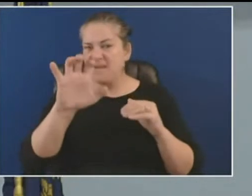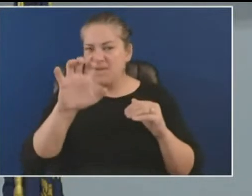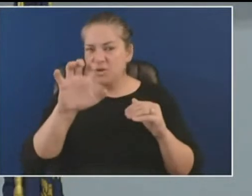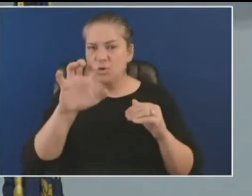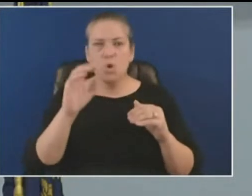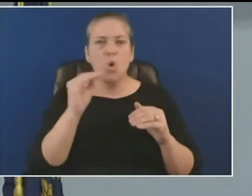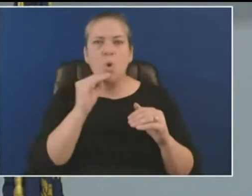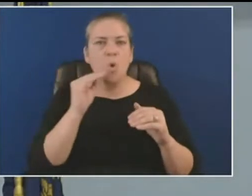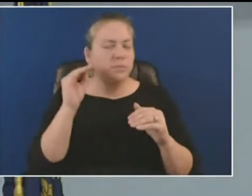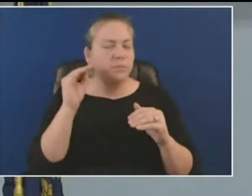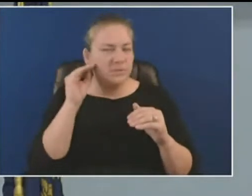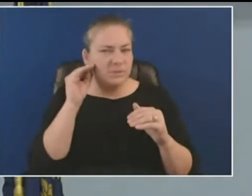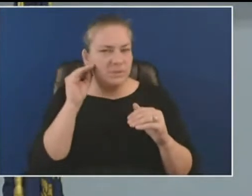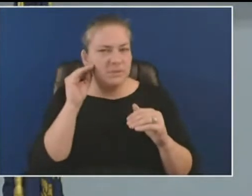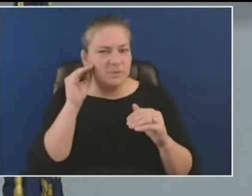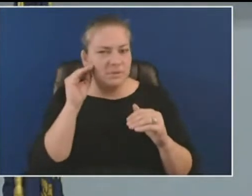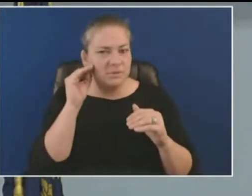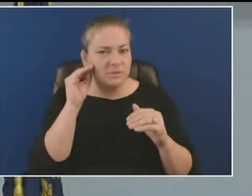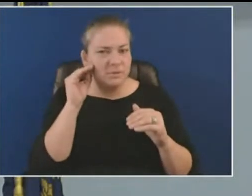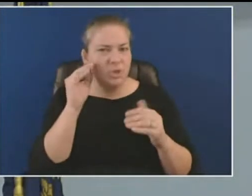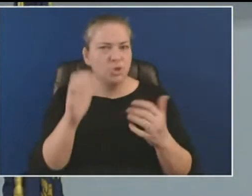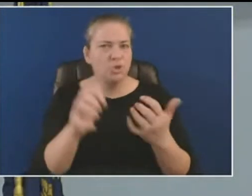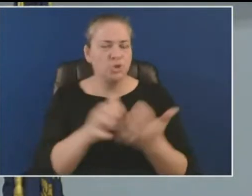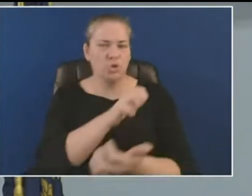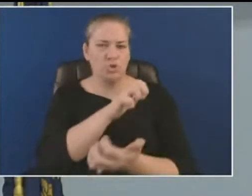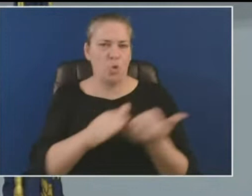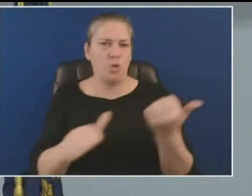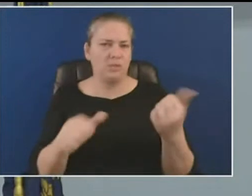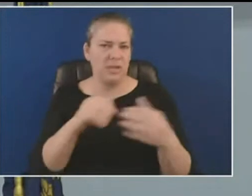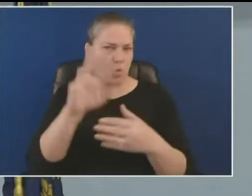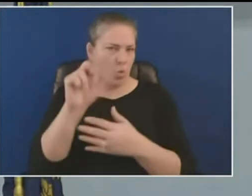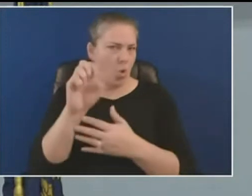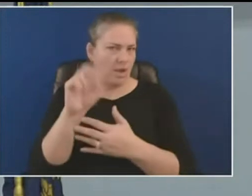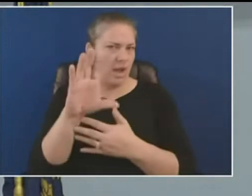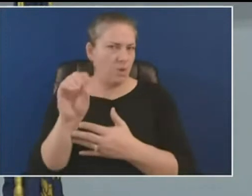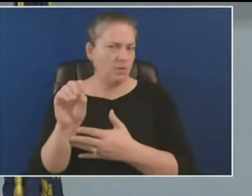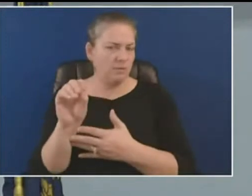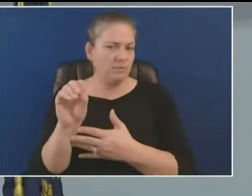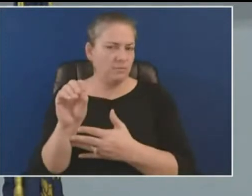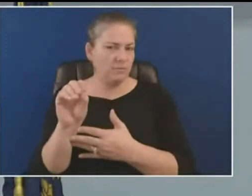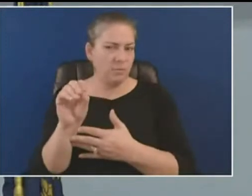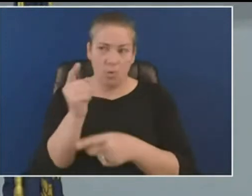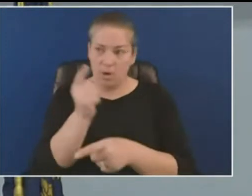Destroyed in Warren County. Right?